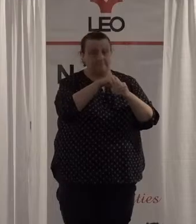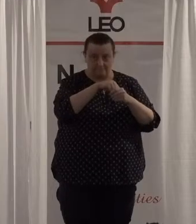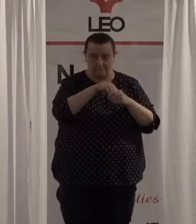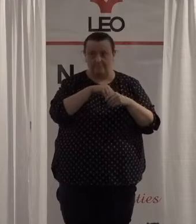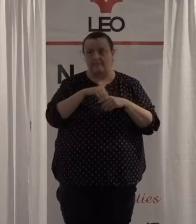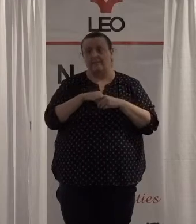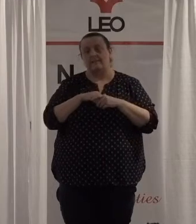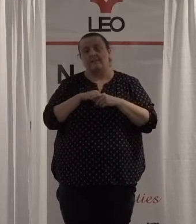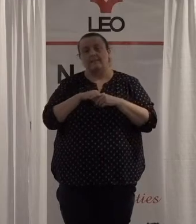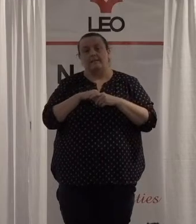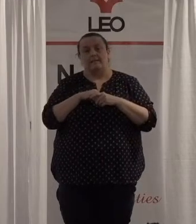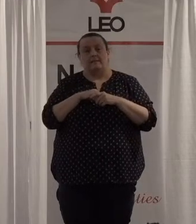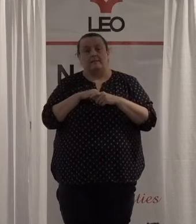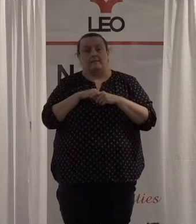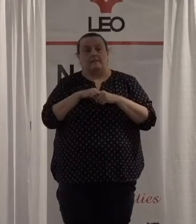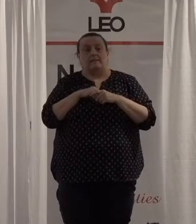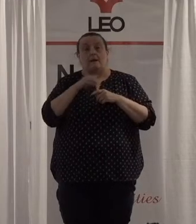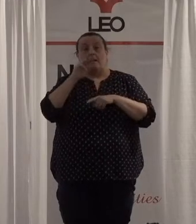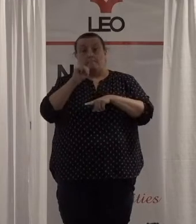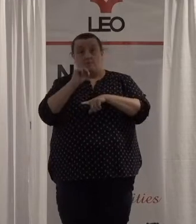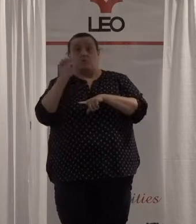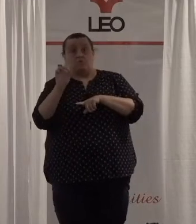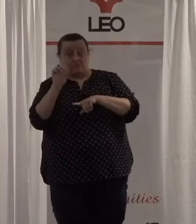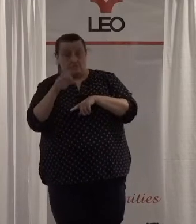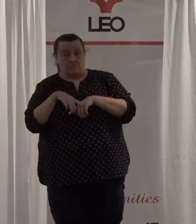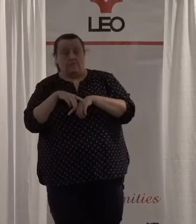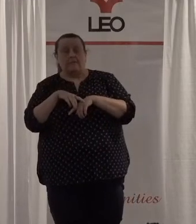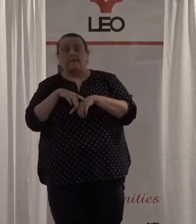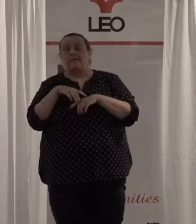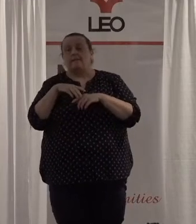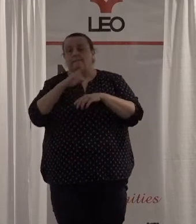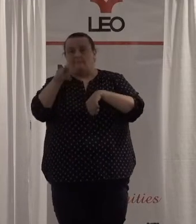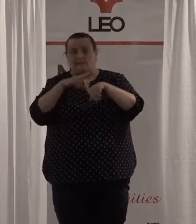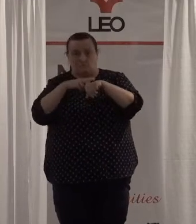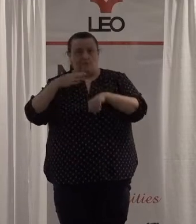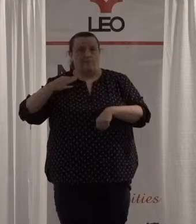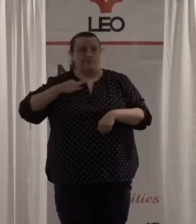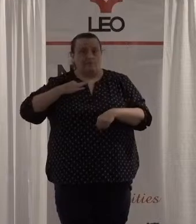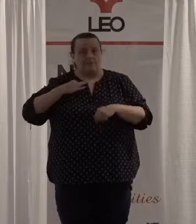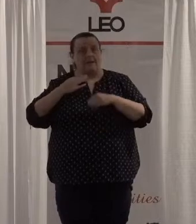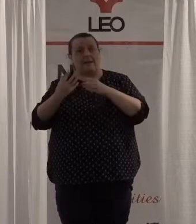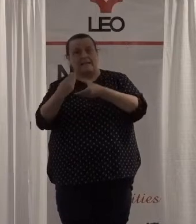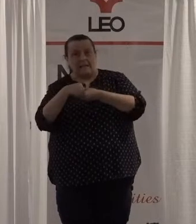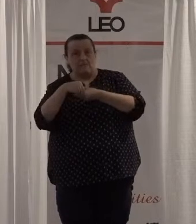HE WAS SERVING ON THE MUSCULAR DYSTROPHY NATIONAL VOLUNTEER ENGAGEMENT ADVISORY COMMITTEE